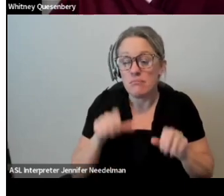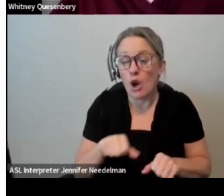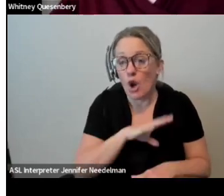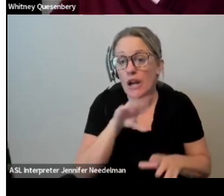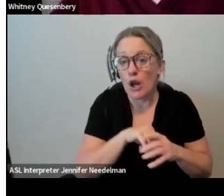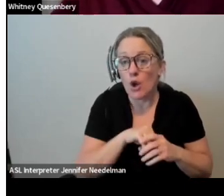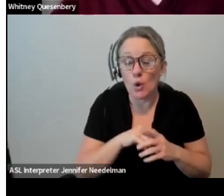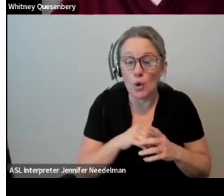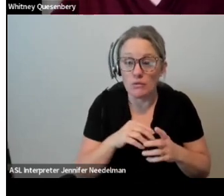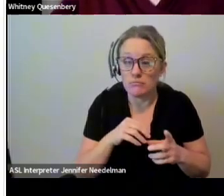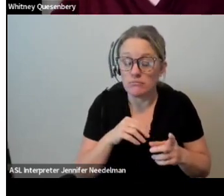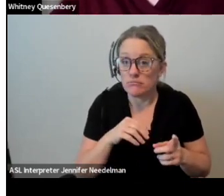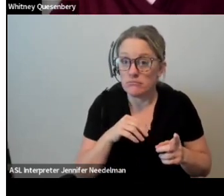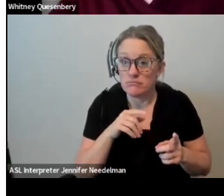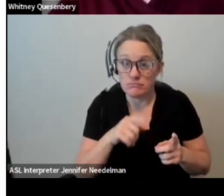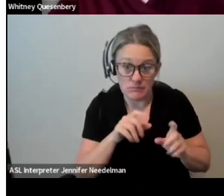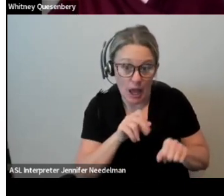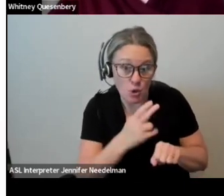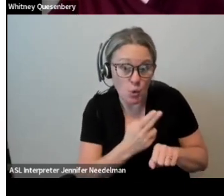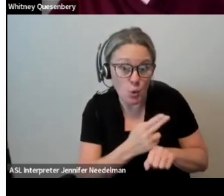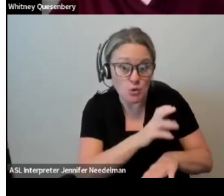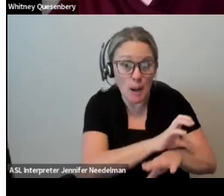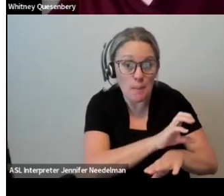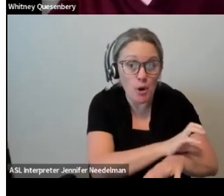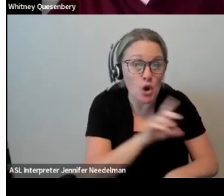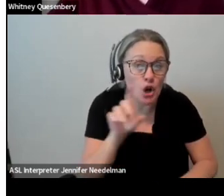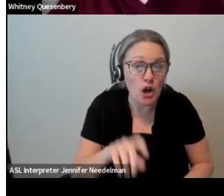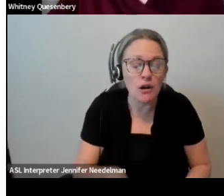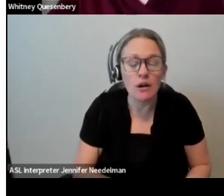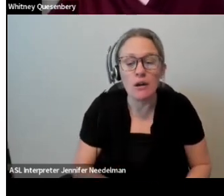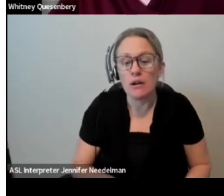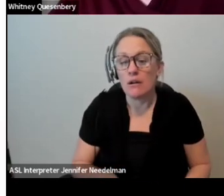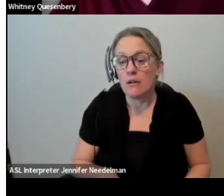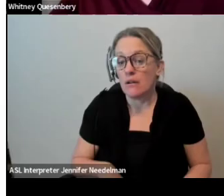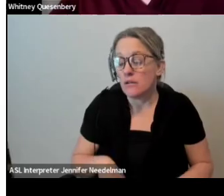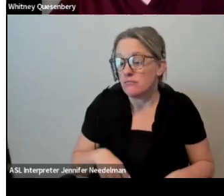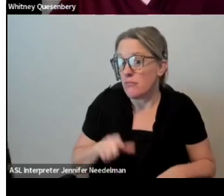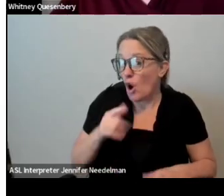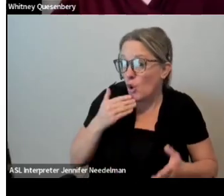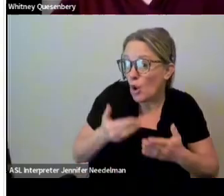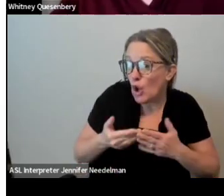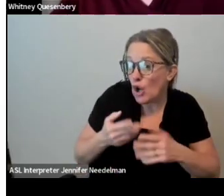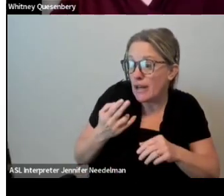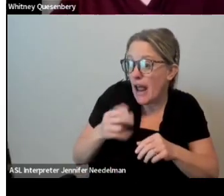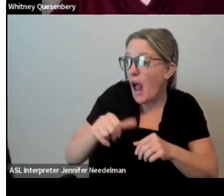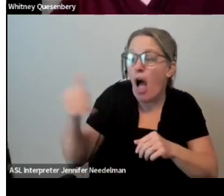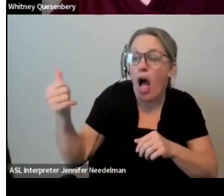how good you are at using a computer, how good you are at other, other ta, other aspects of tasks